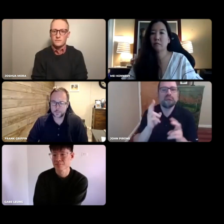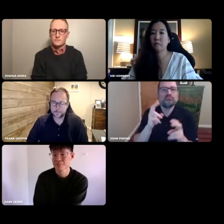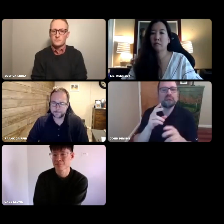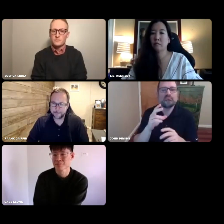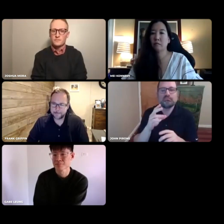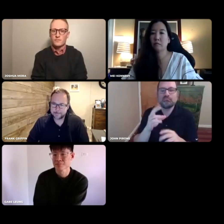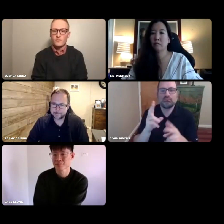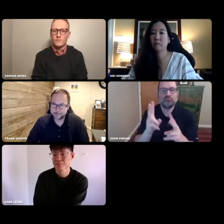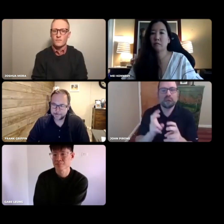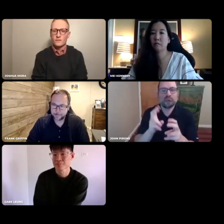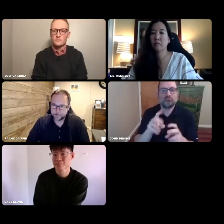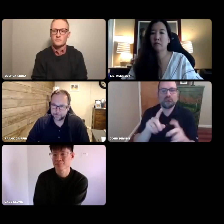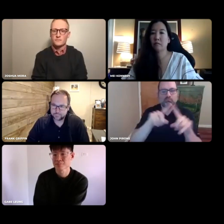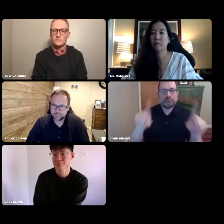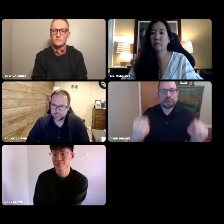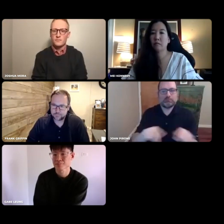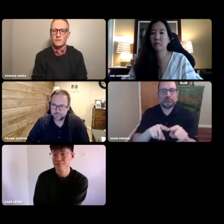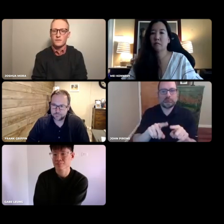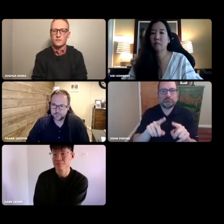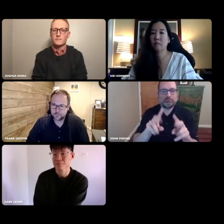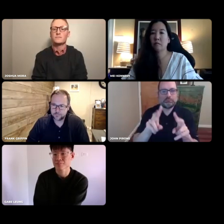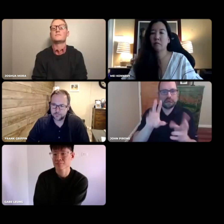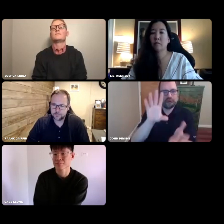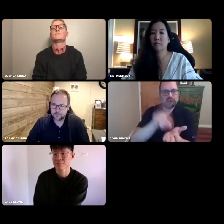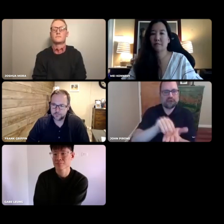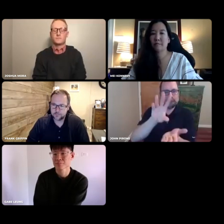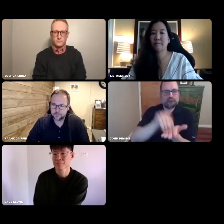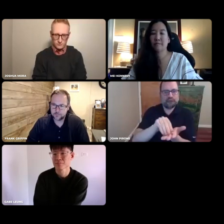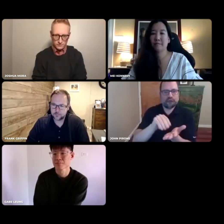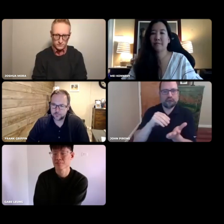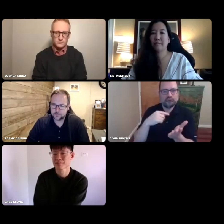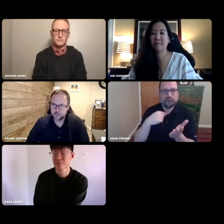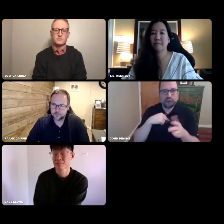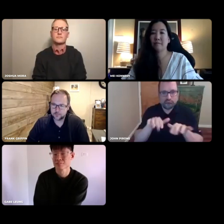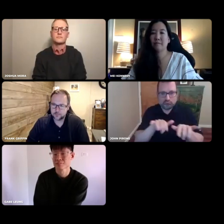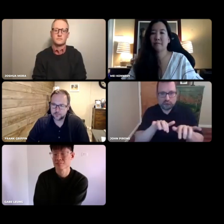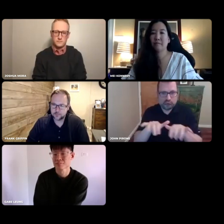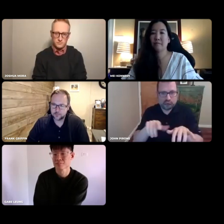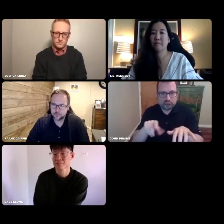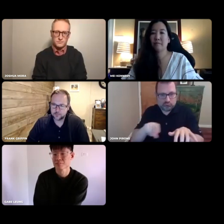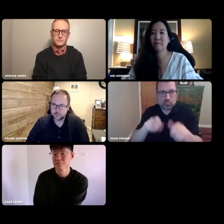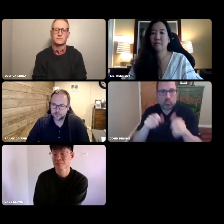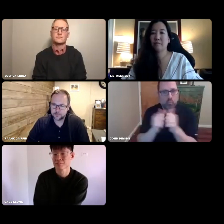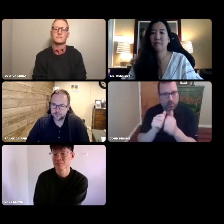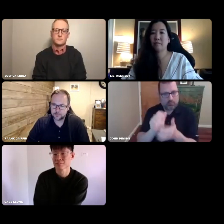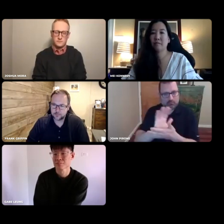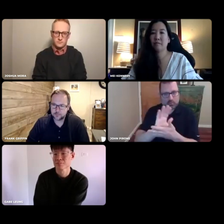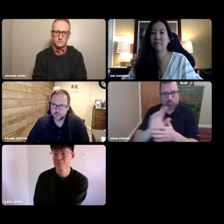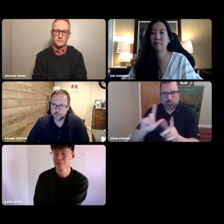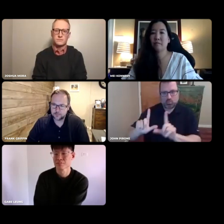One idea is to download everything.